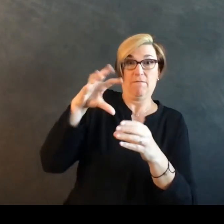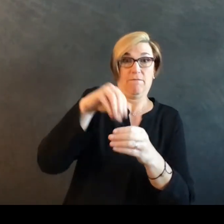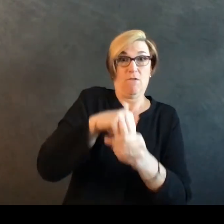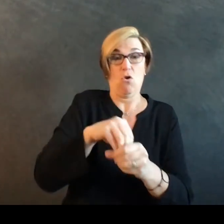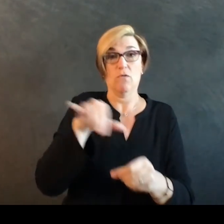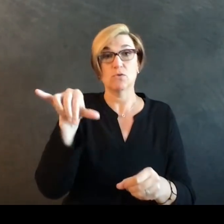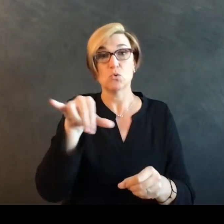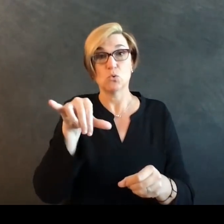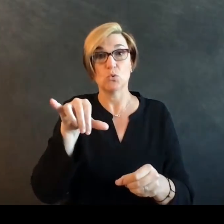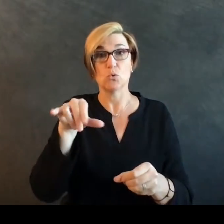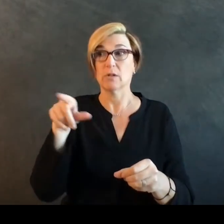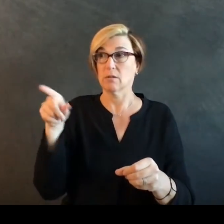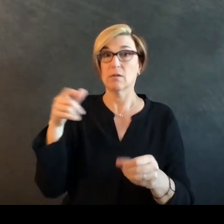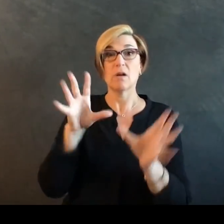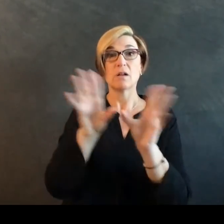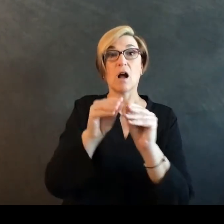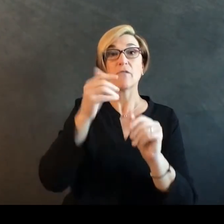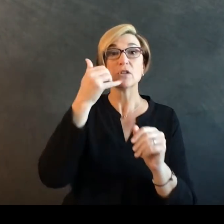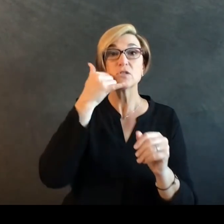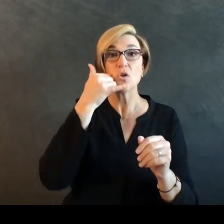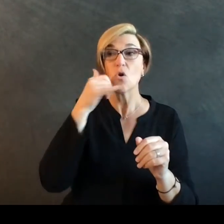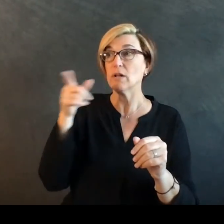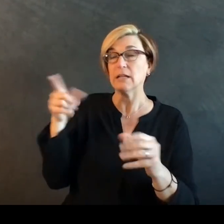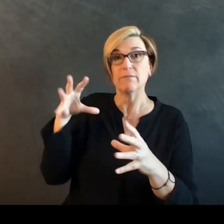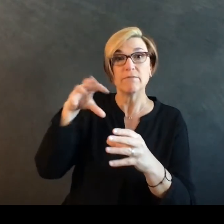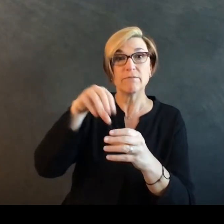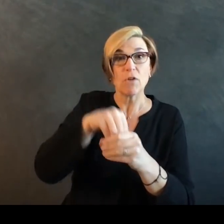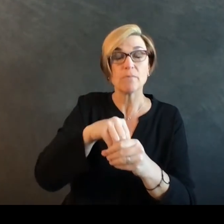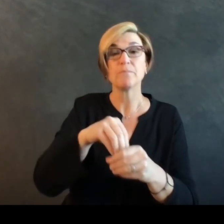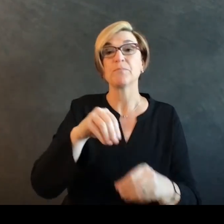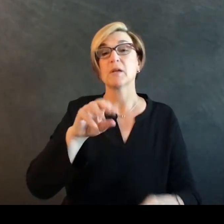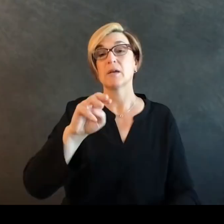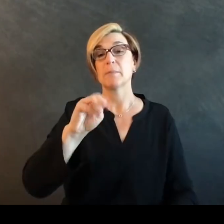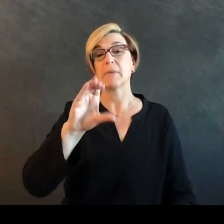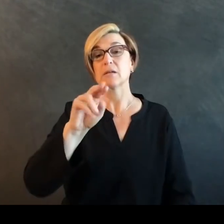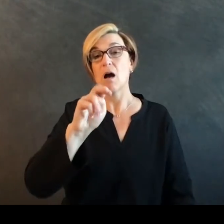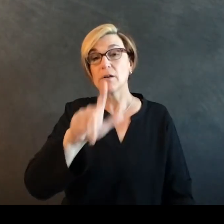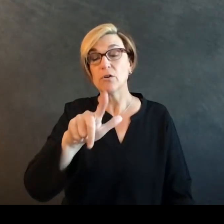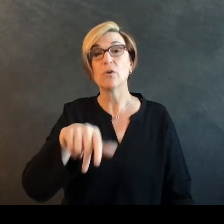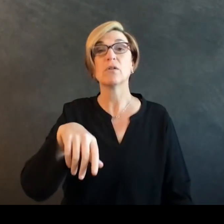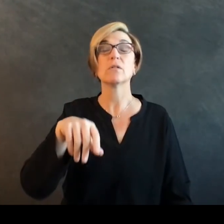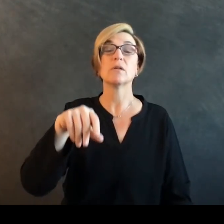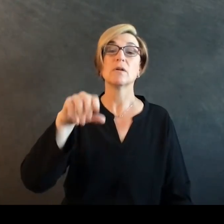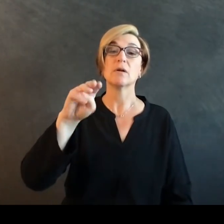us many times Mitch McConnell mark meadows senators on both sides there is